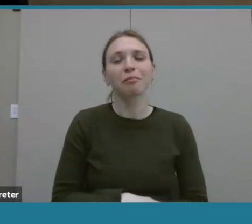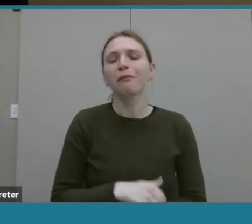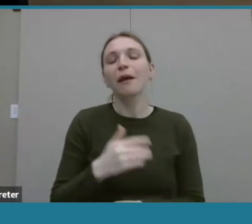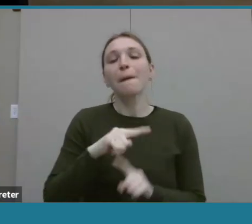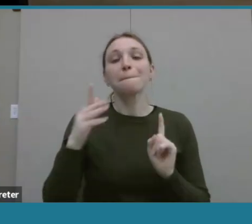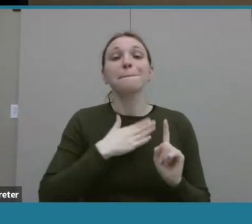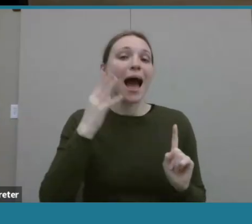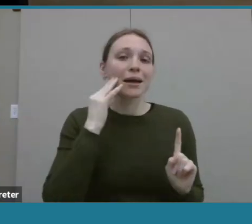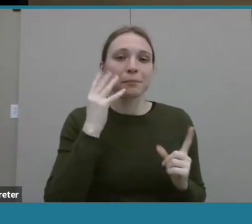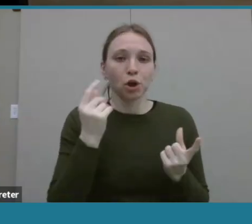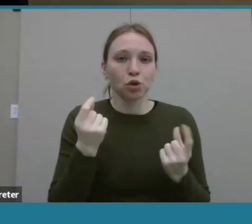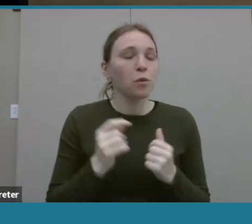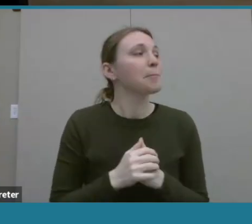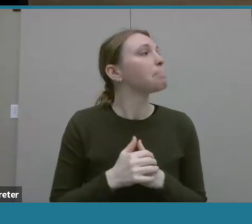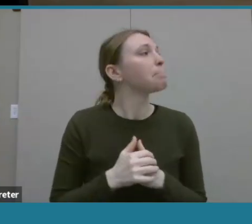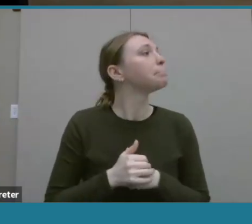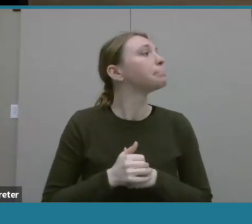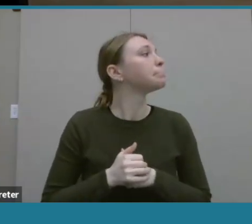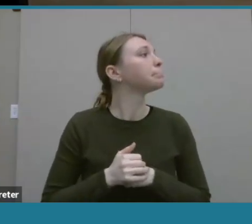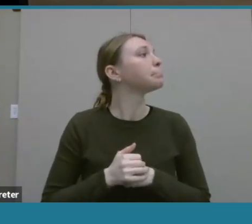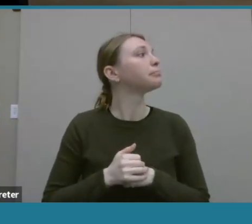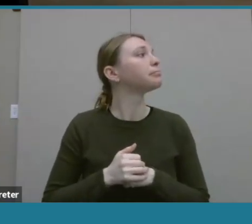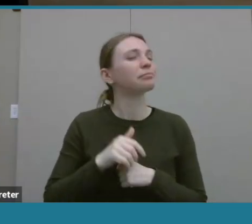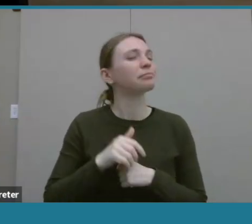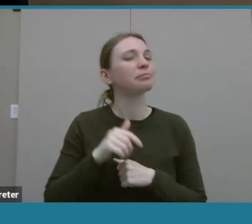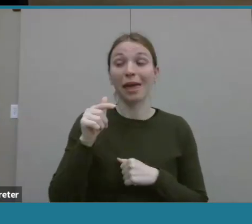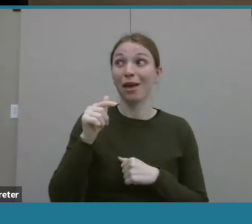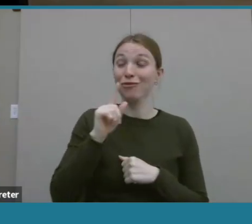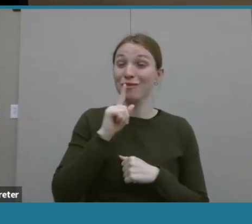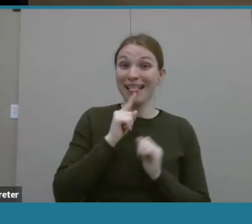So I just wanted to say it was kind of daunting at first.